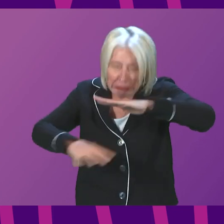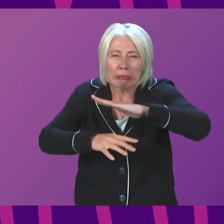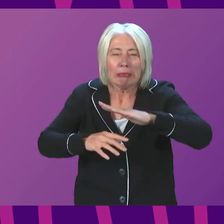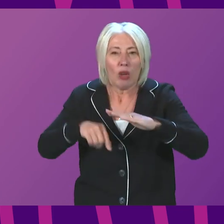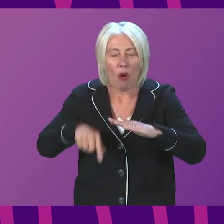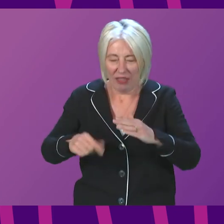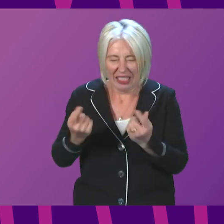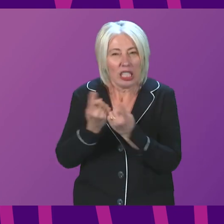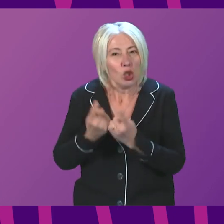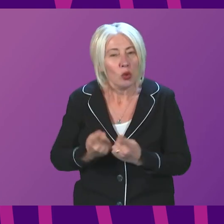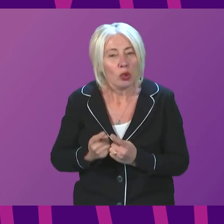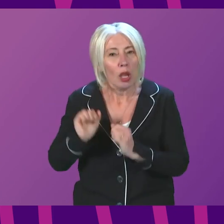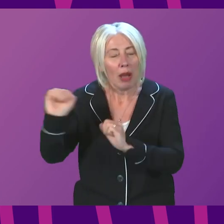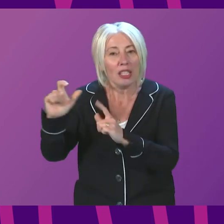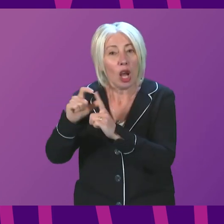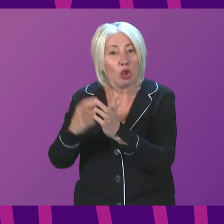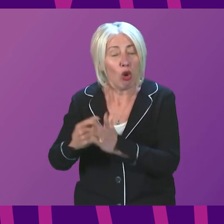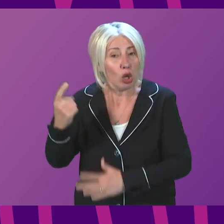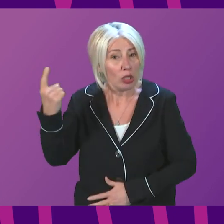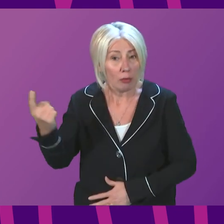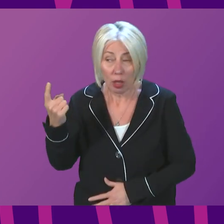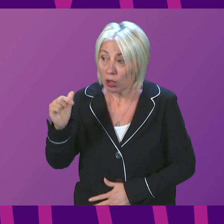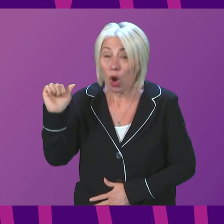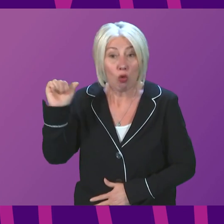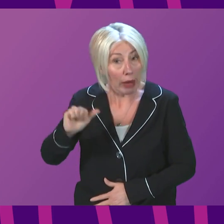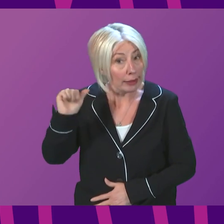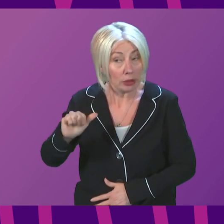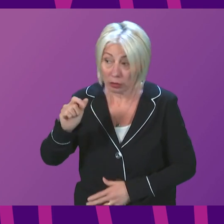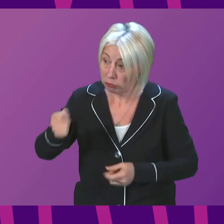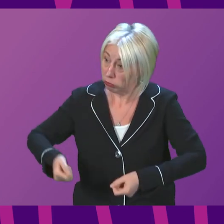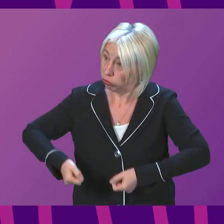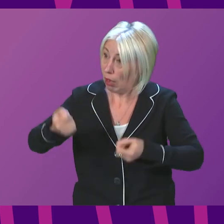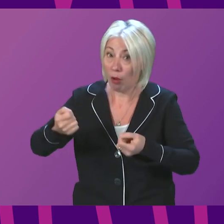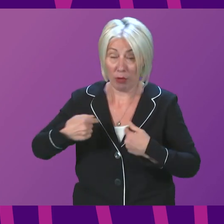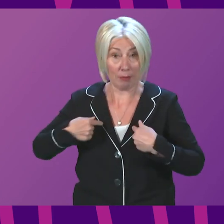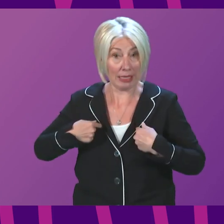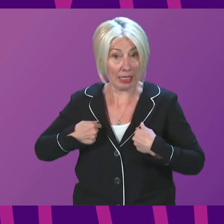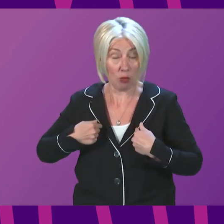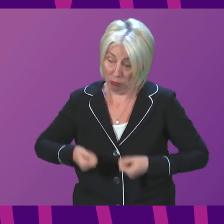Douglas Ross is rightly raising issues with me when they arise with the SNP, but if he